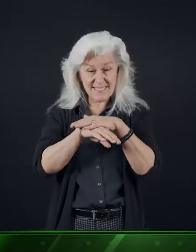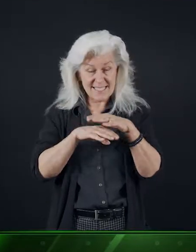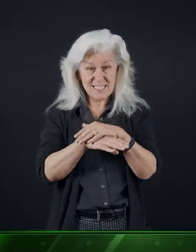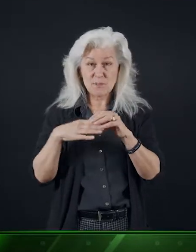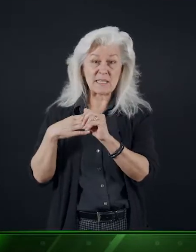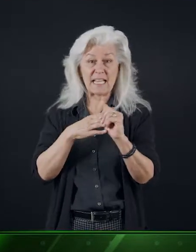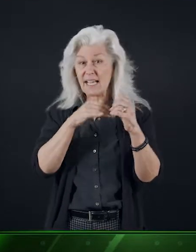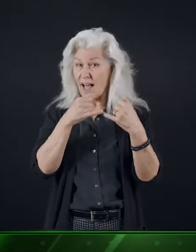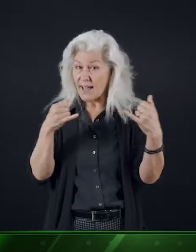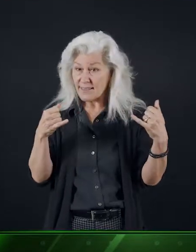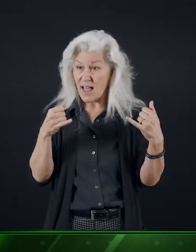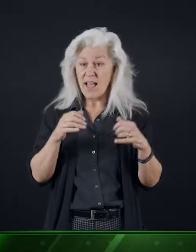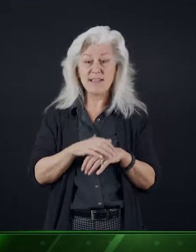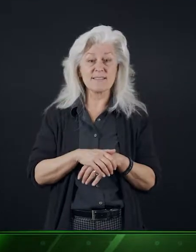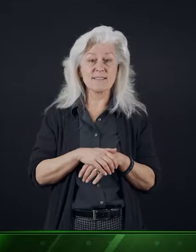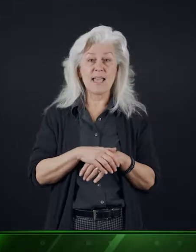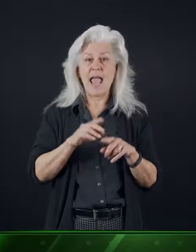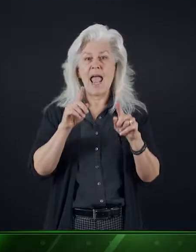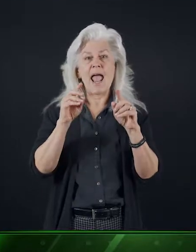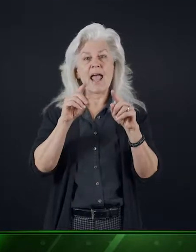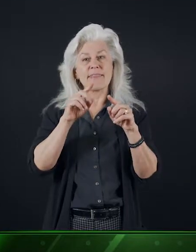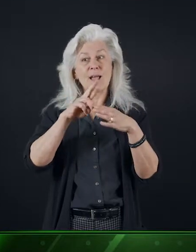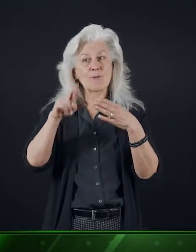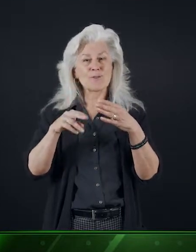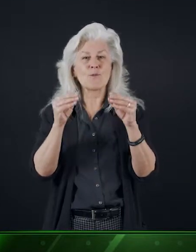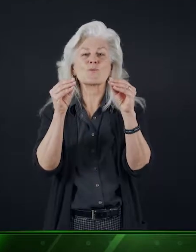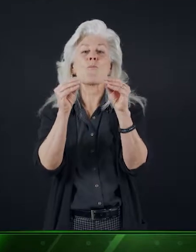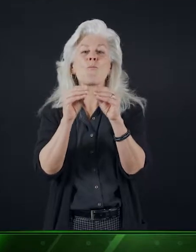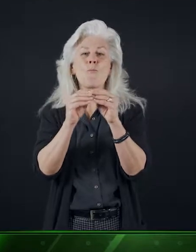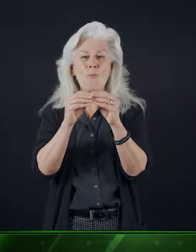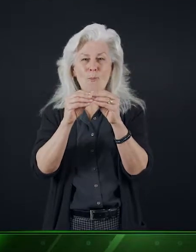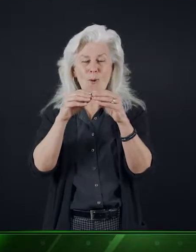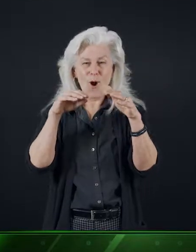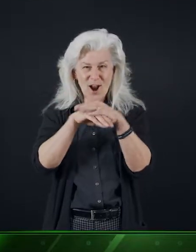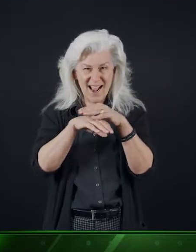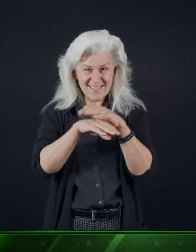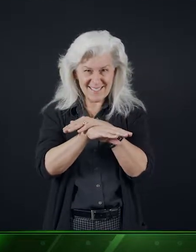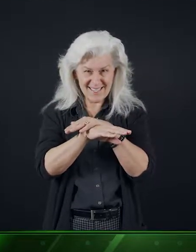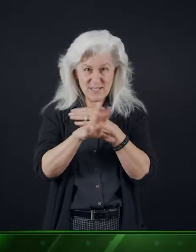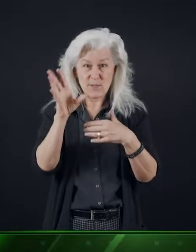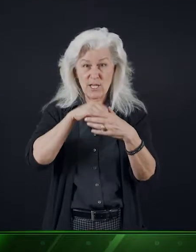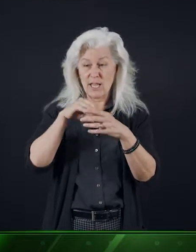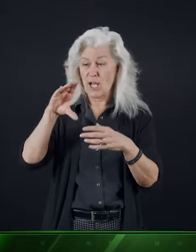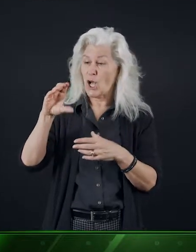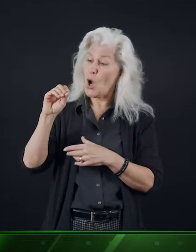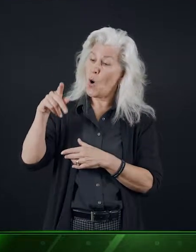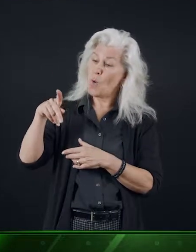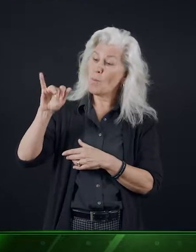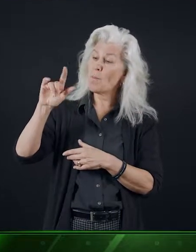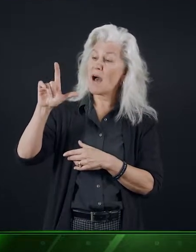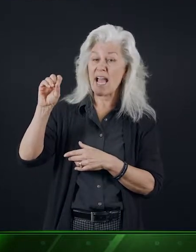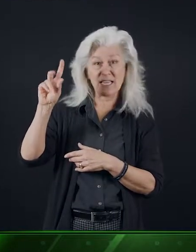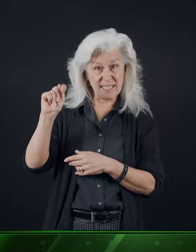And it resulted in more accessibility features, including copilot, which enables two controllers to function as one,